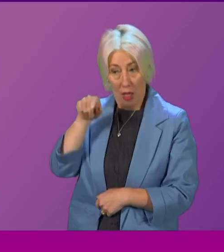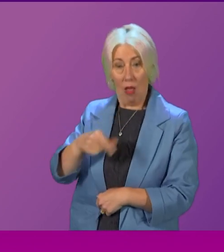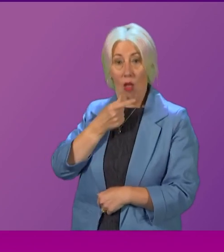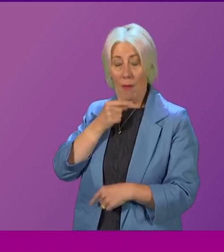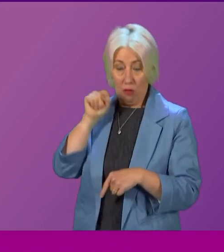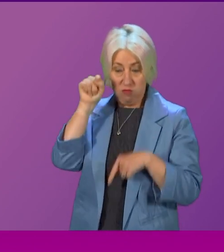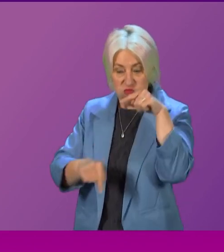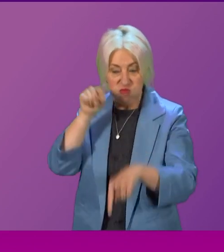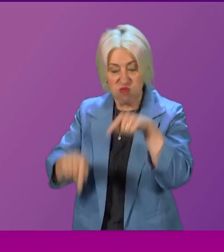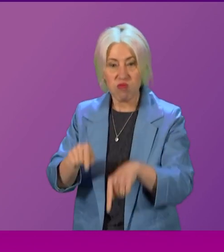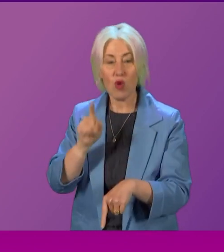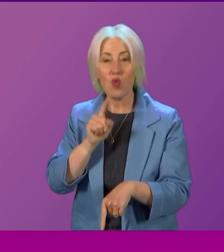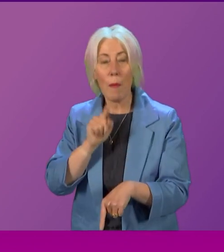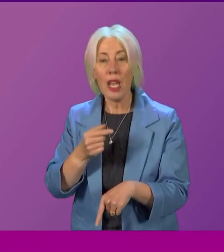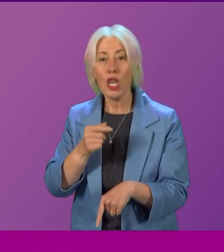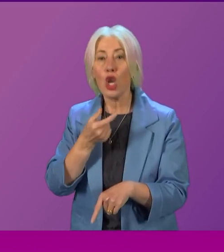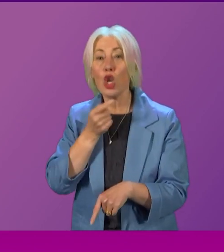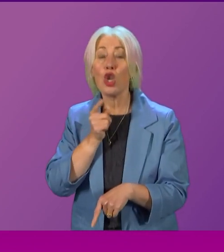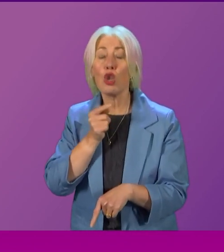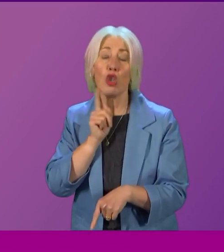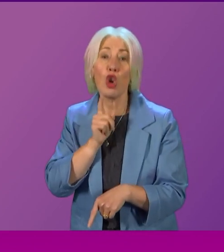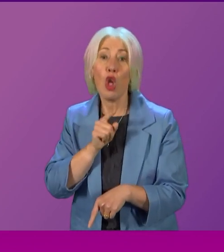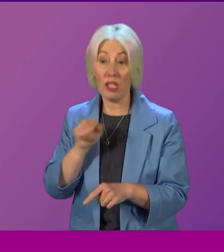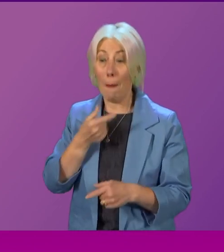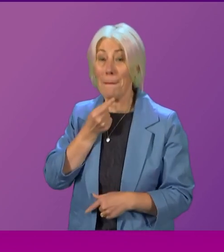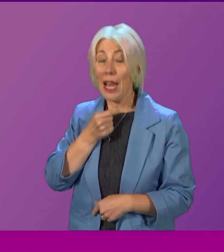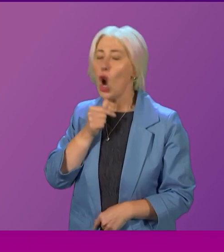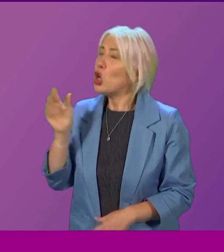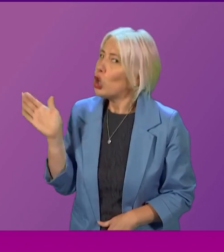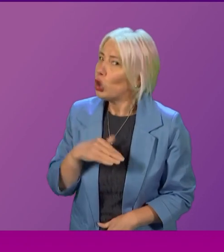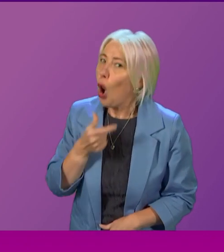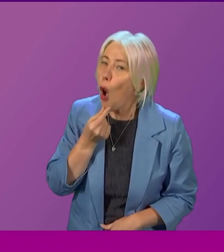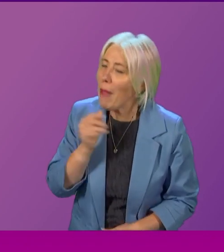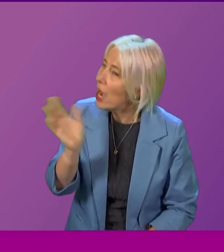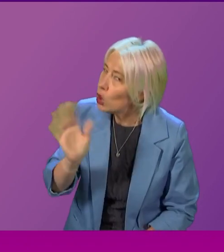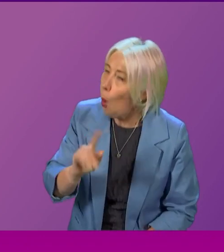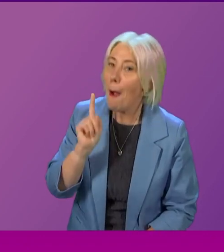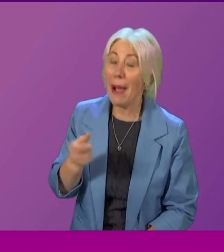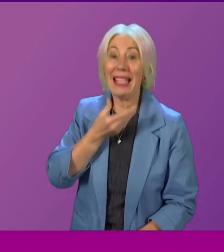against women and girls, which is men. It is not all men, of course, but it is men who abuse women.